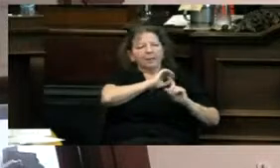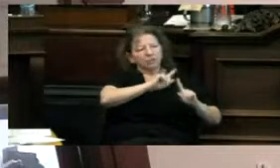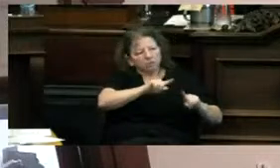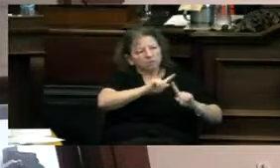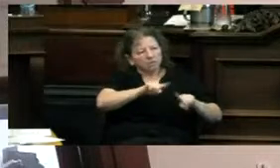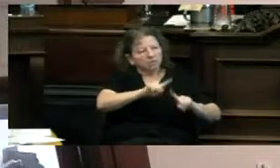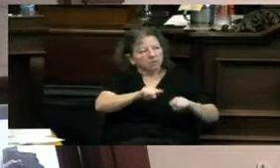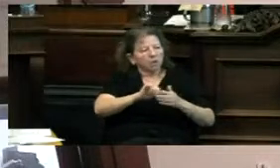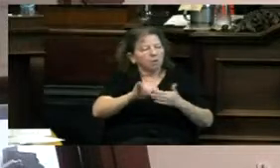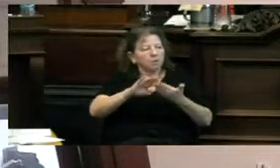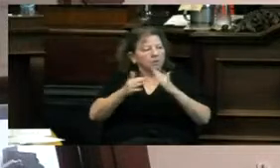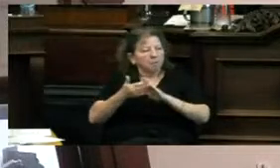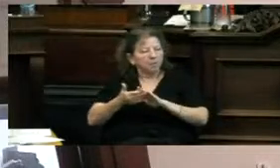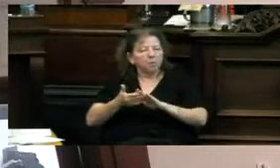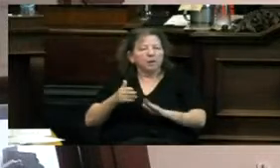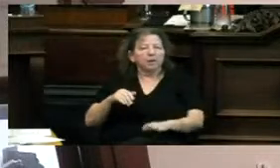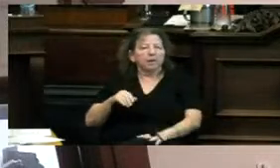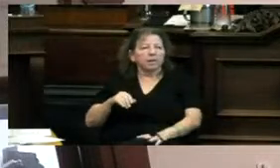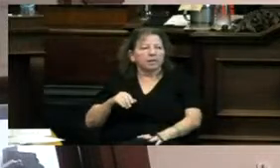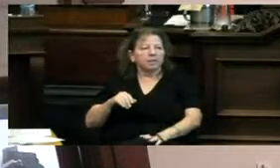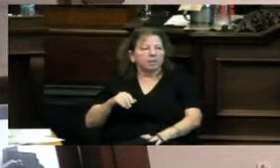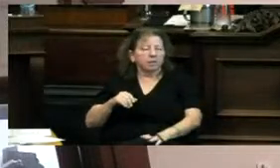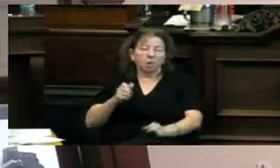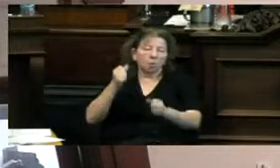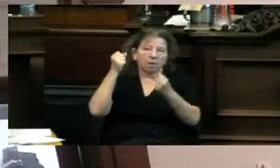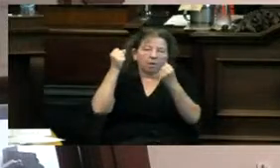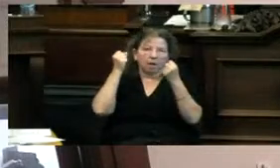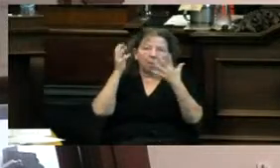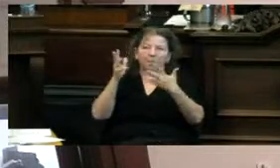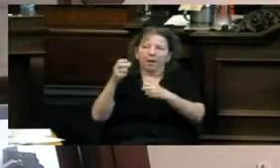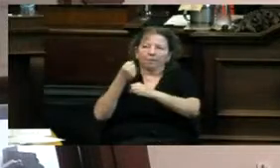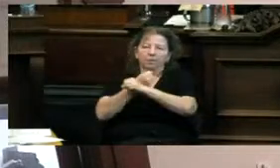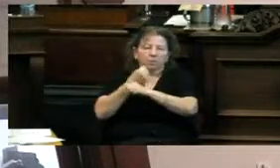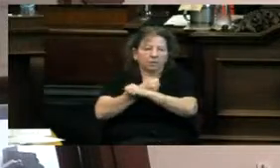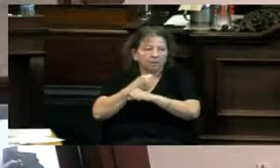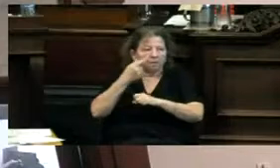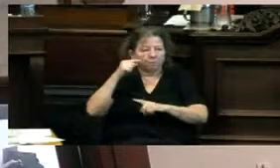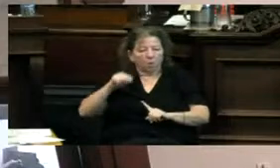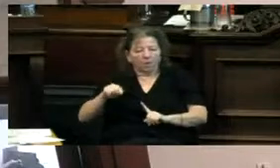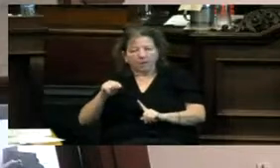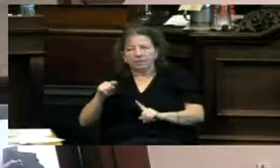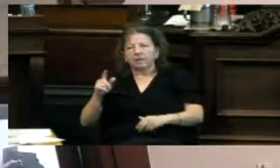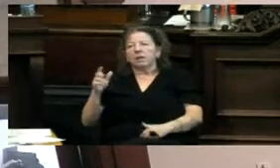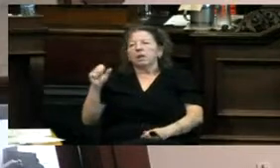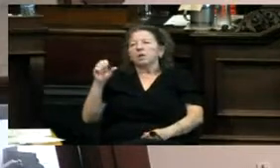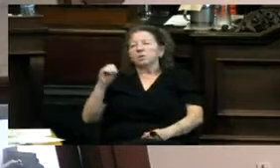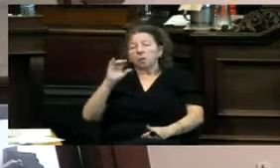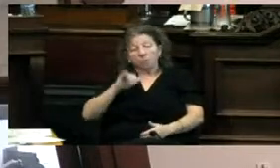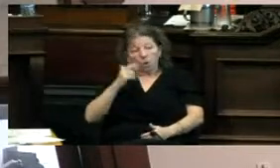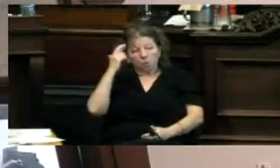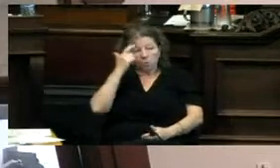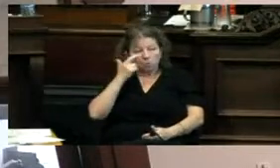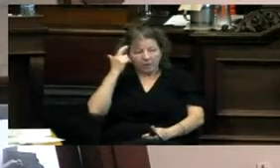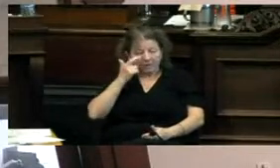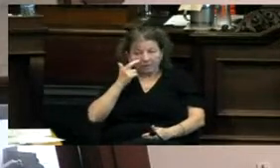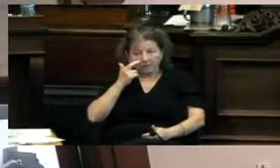neighbors on high alert due to the frequency of police coming in and out of those communities.